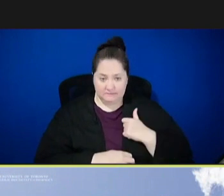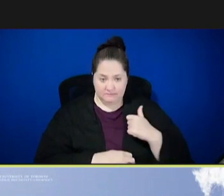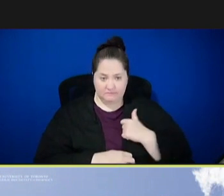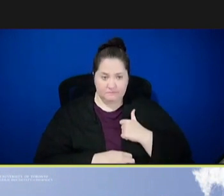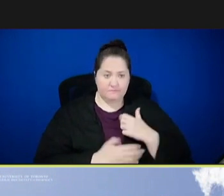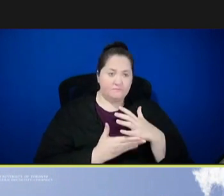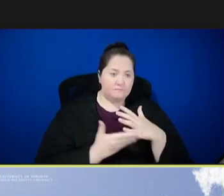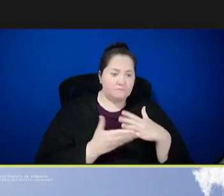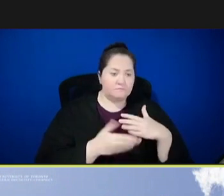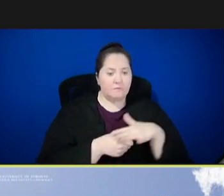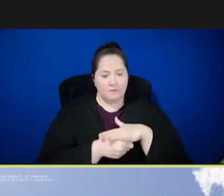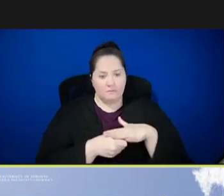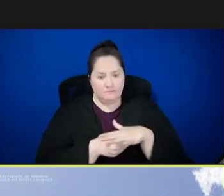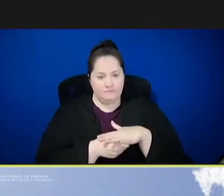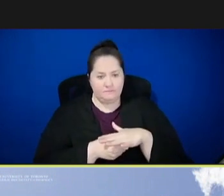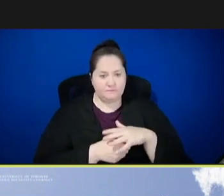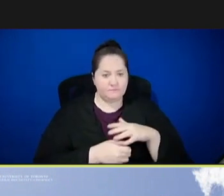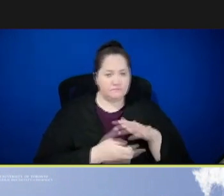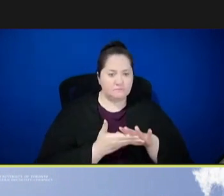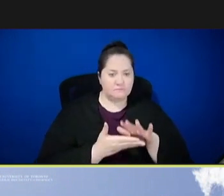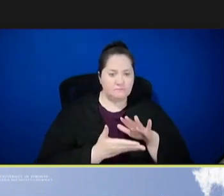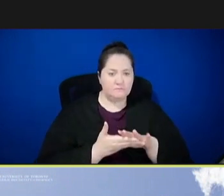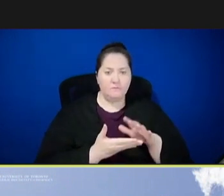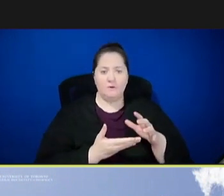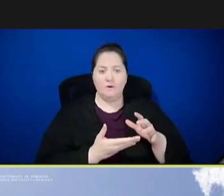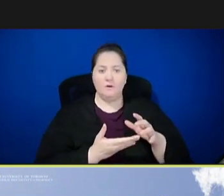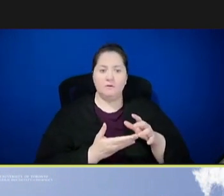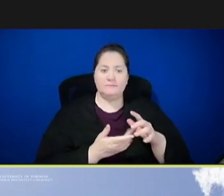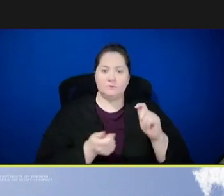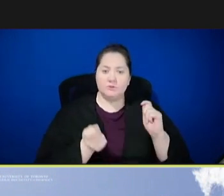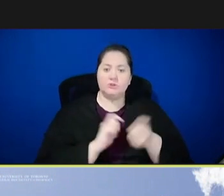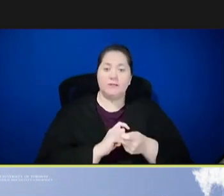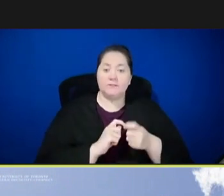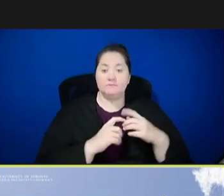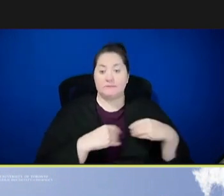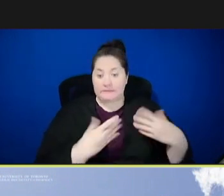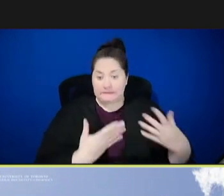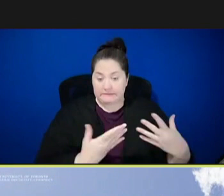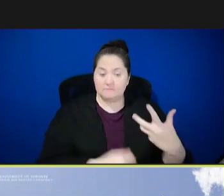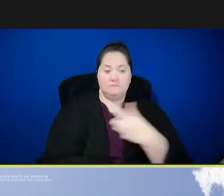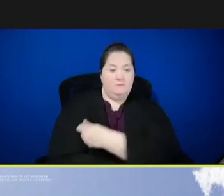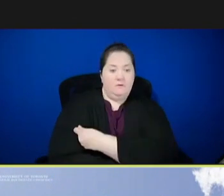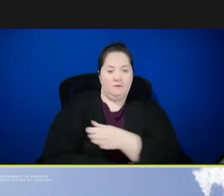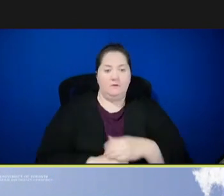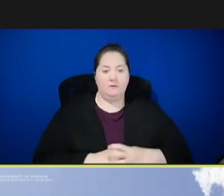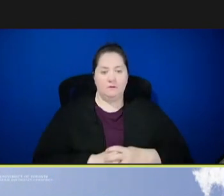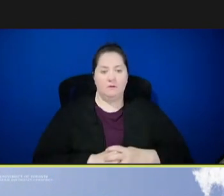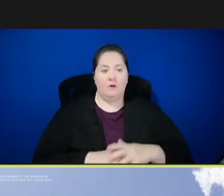spots in schools where spaces were converted to be able to deliver vaccinations. So on the left,